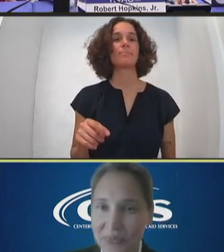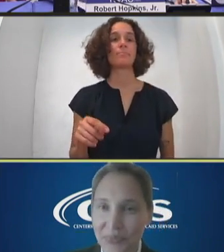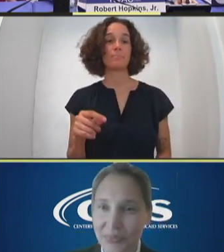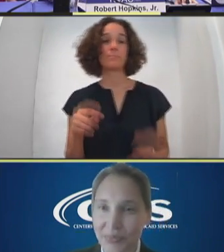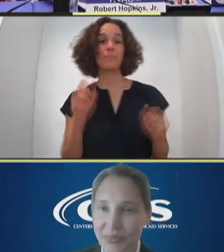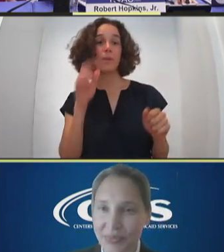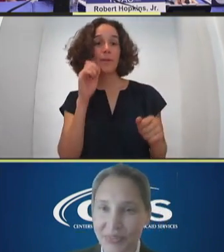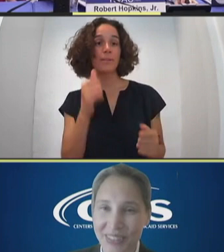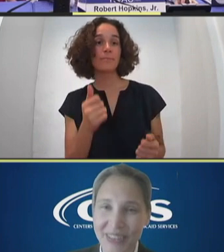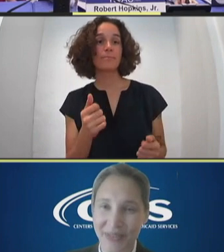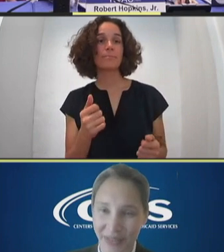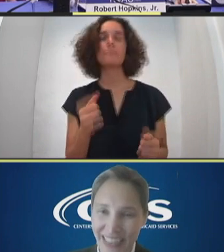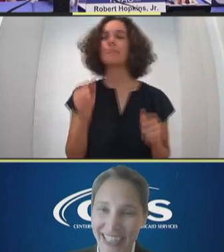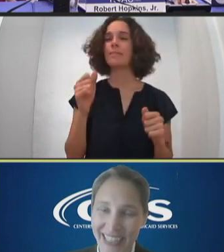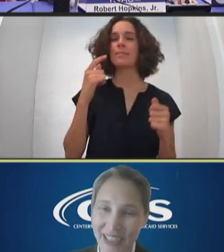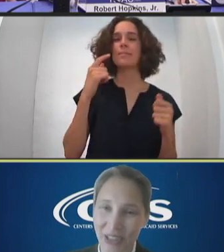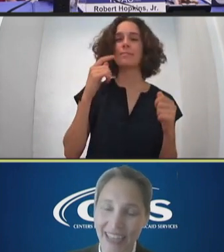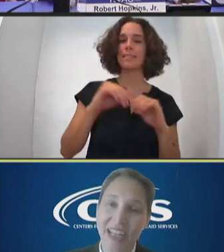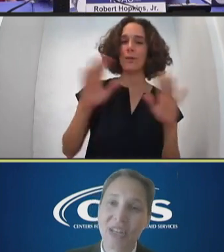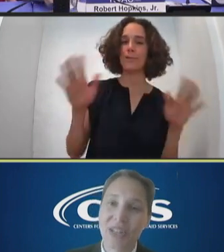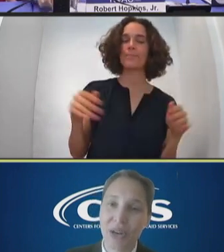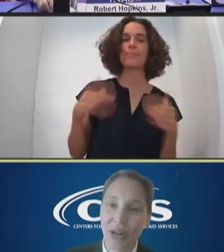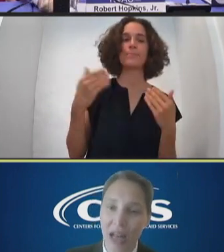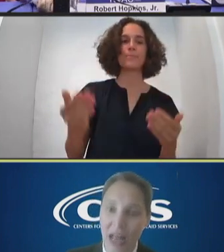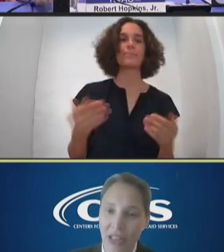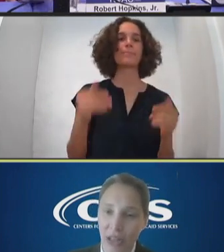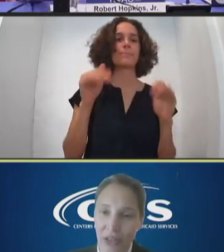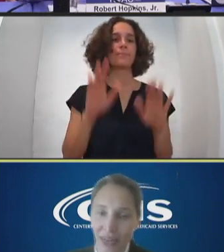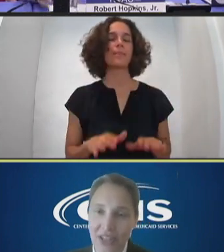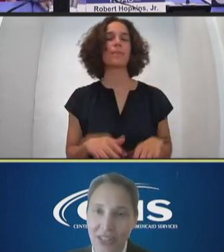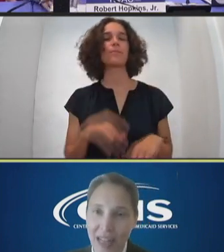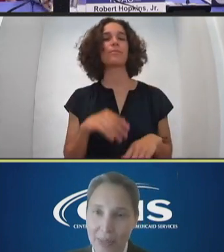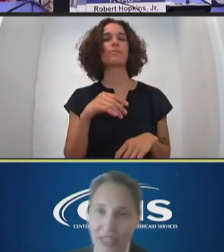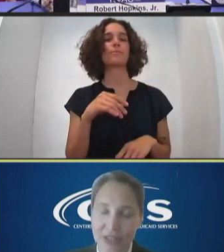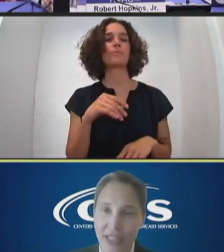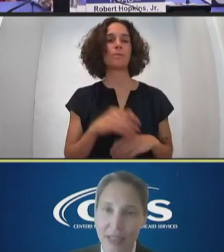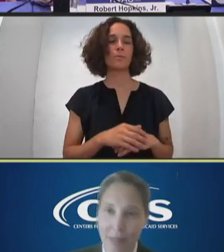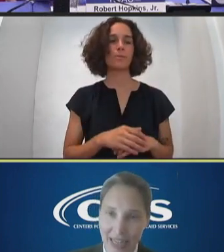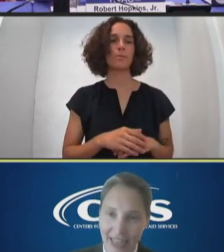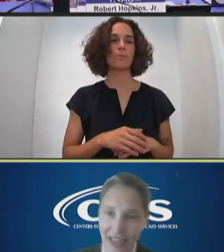Robert Hopkins: Now you're live and clear. Go ahead. Susan Janeczko: Fantastic, great. So, along with Rachel, I'll be covering Medicare,